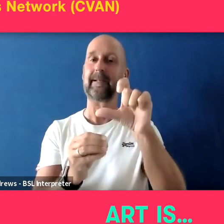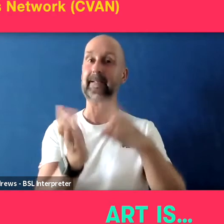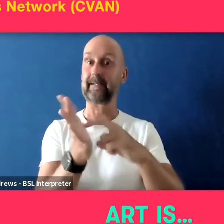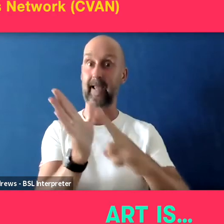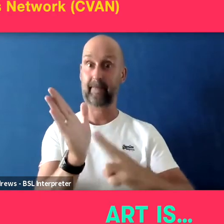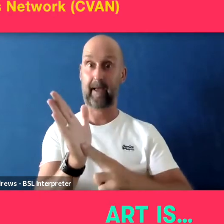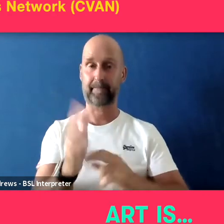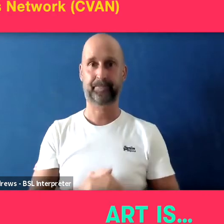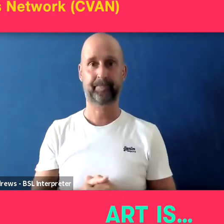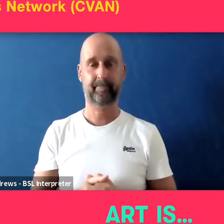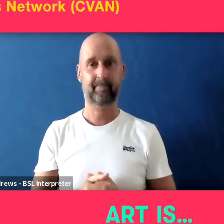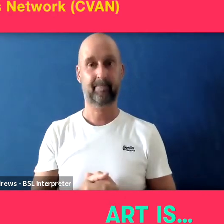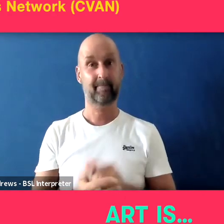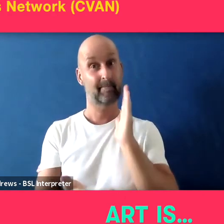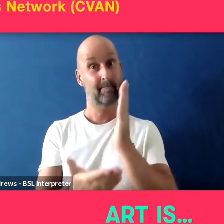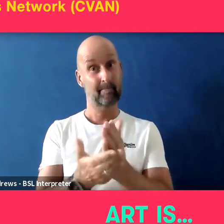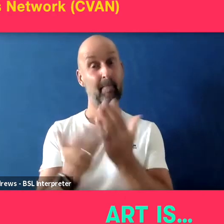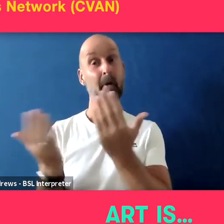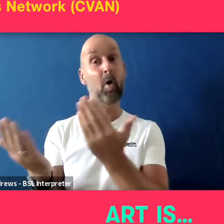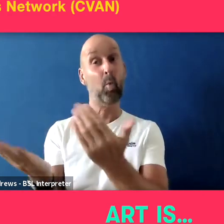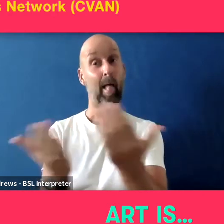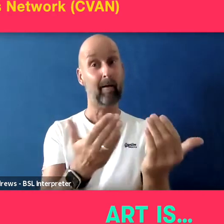Truly welcome to everyone joining a very important